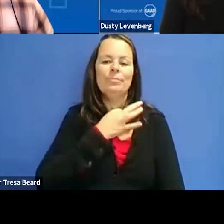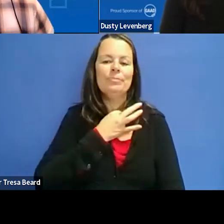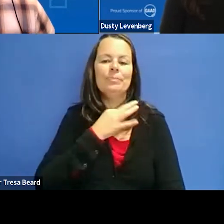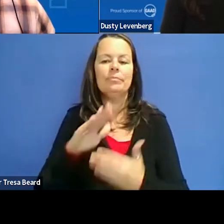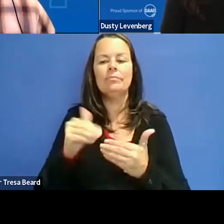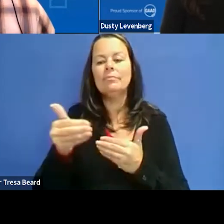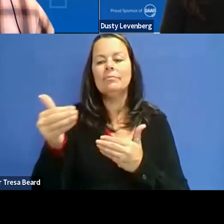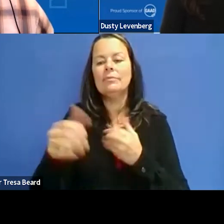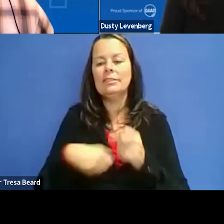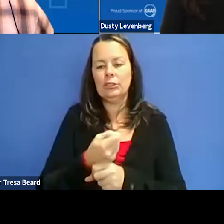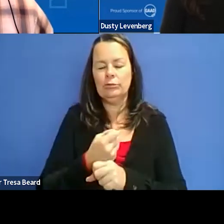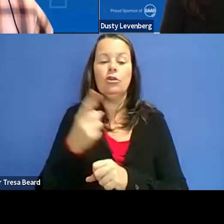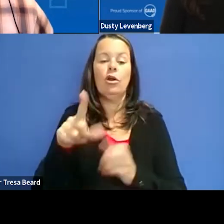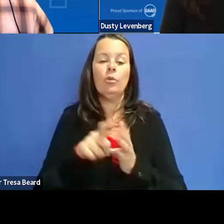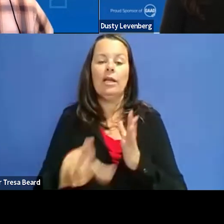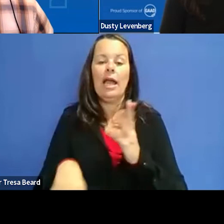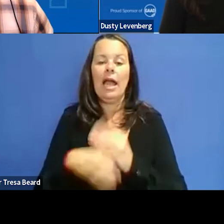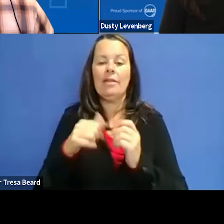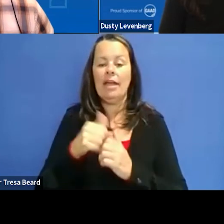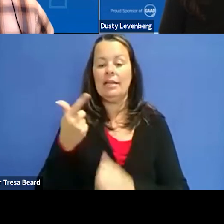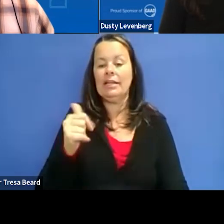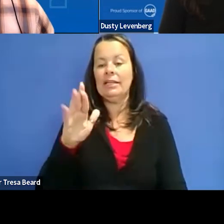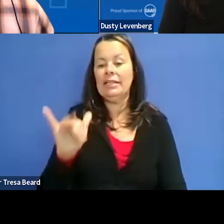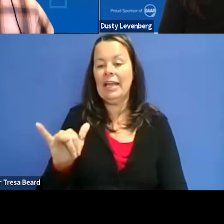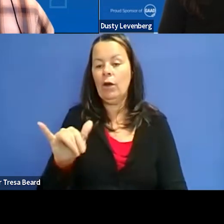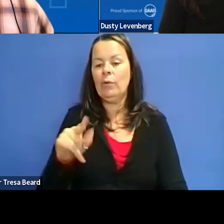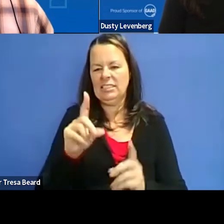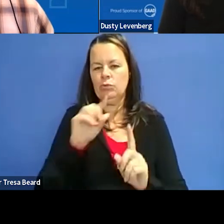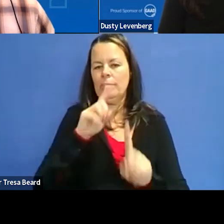Quickly, just add that Gary Morin replied it's not just us, it's a